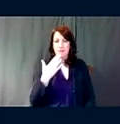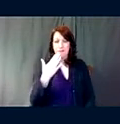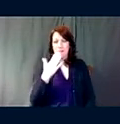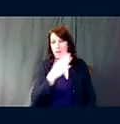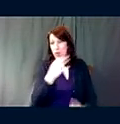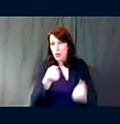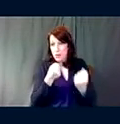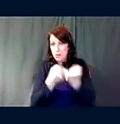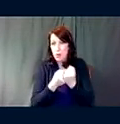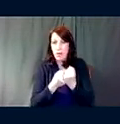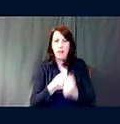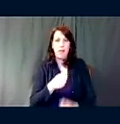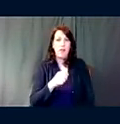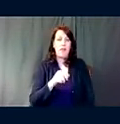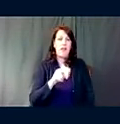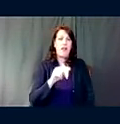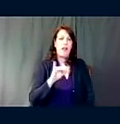INSTITUTES OF HEALTH, THROUGH